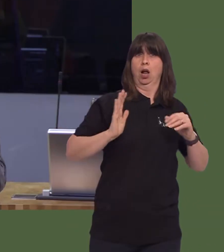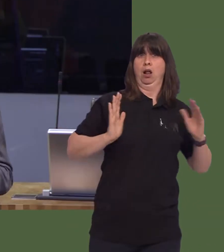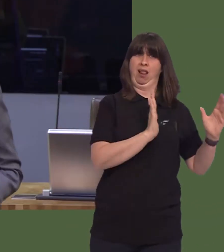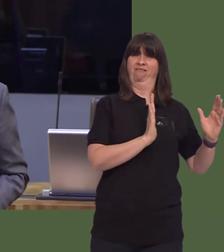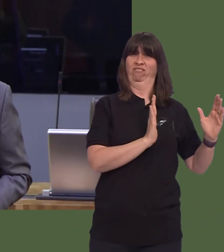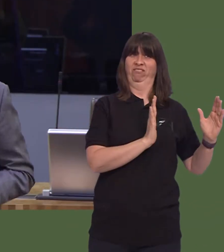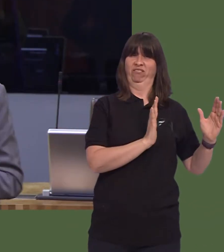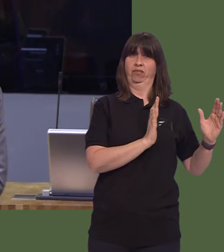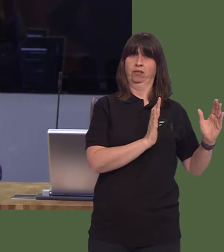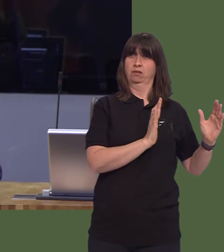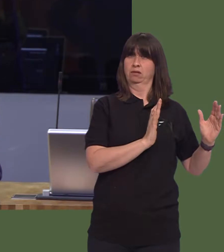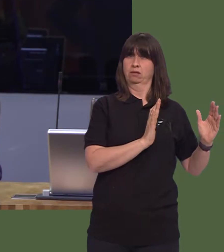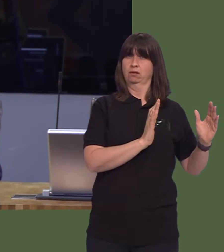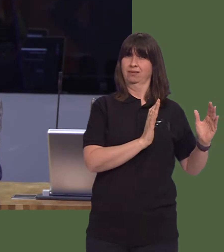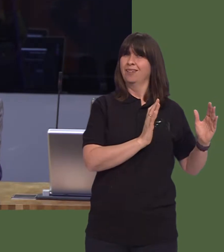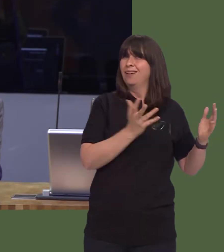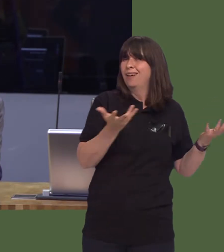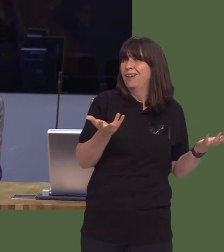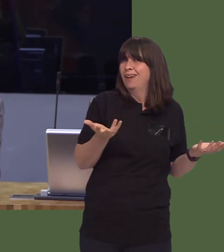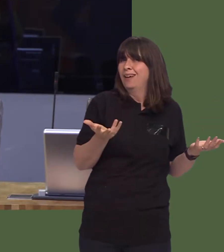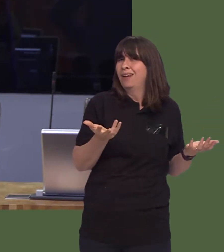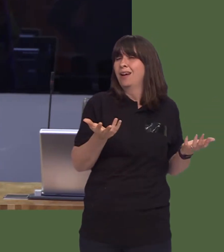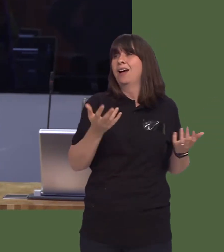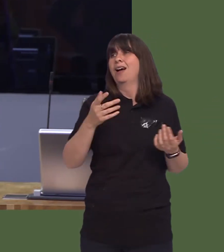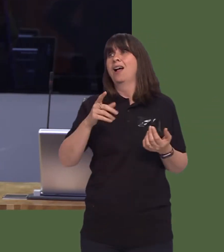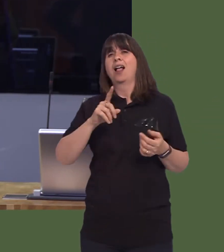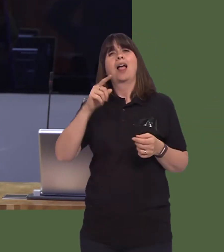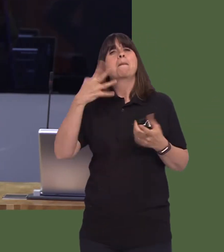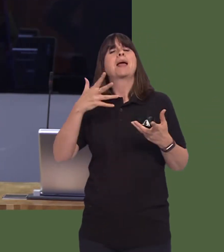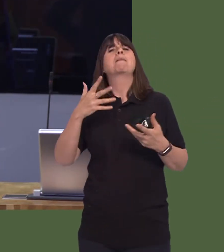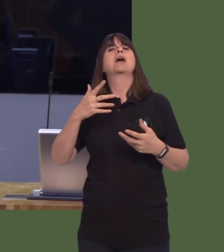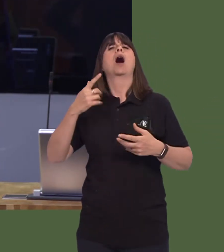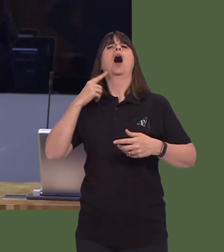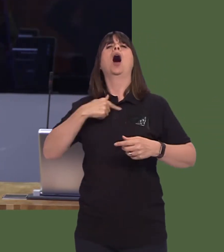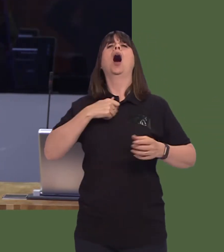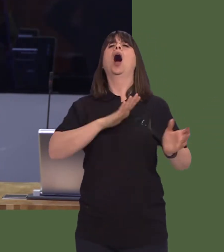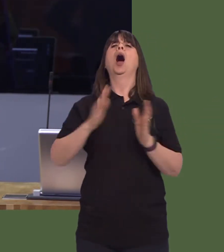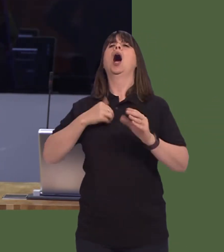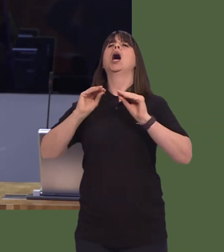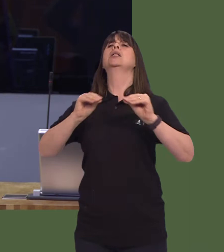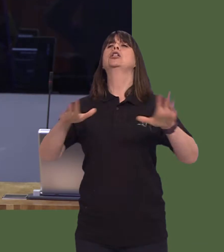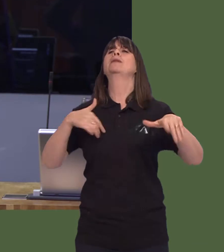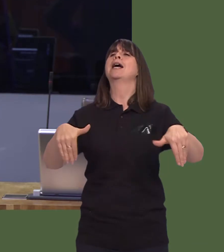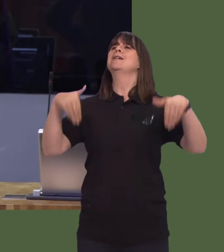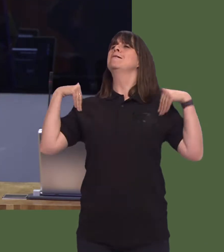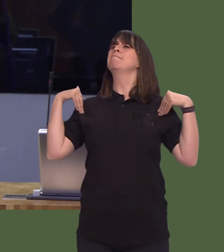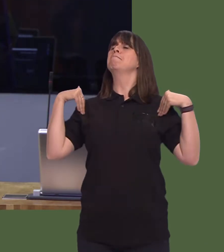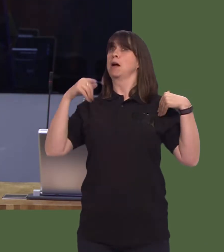And, therefore, even if bias is subconscious, it must be regarded as a potential danger.